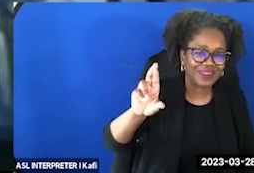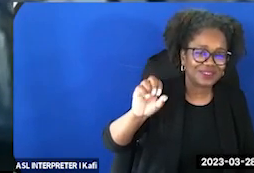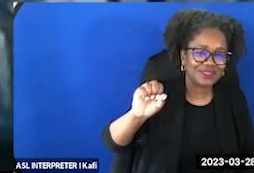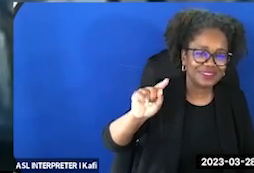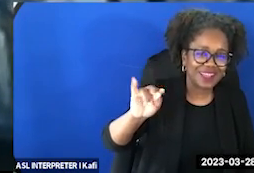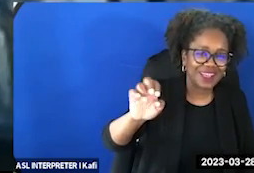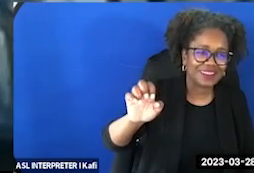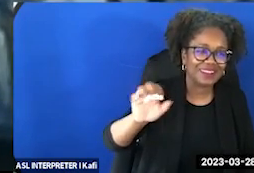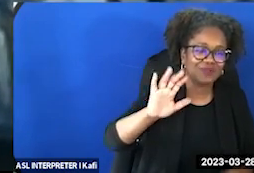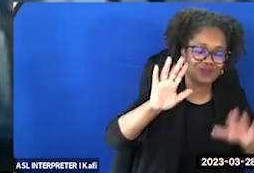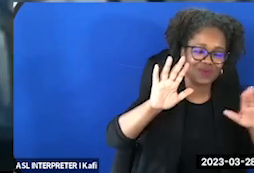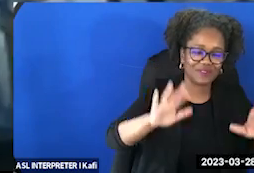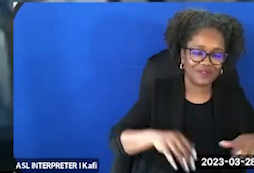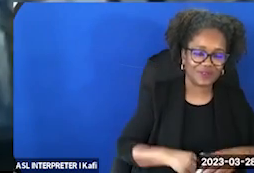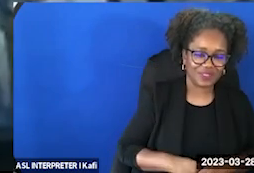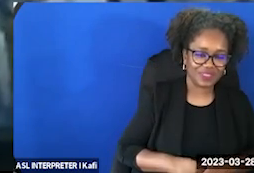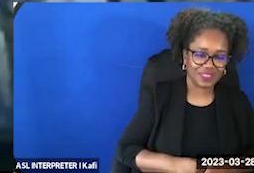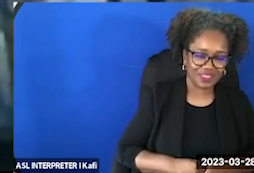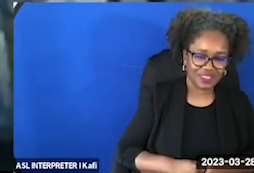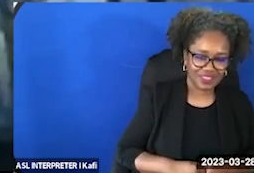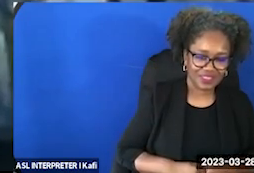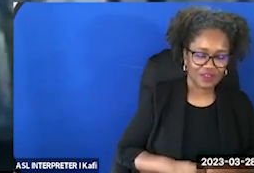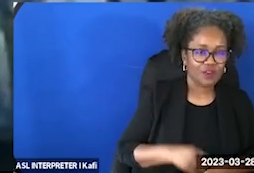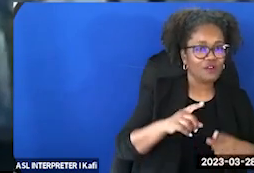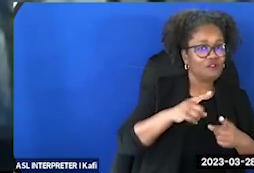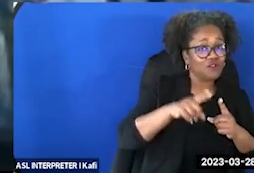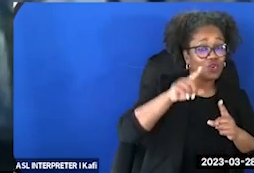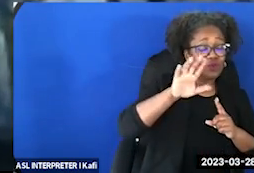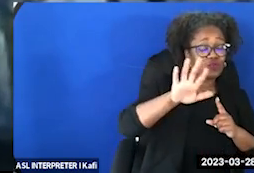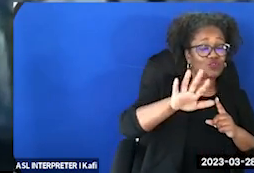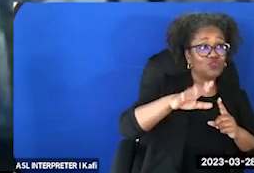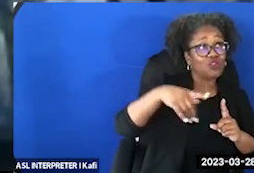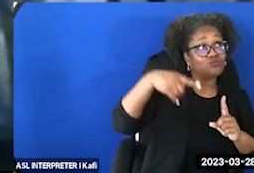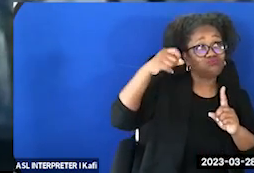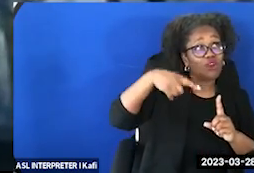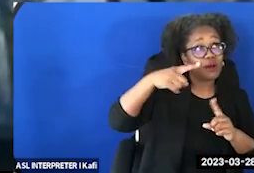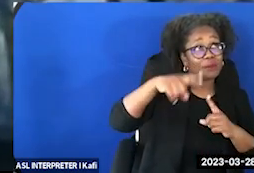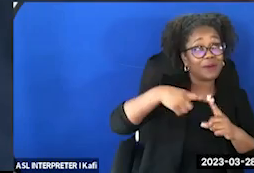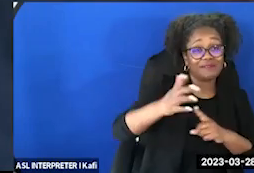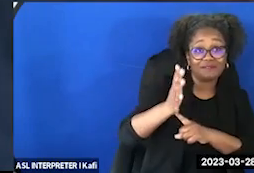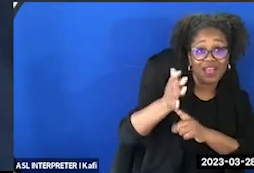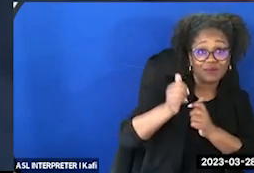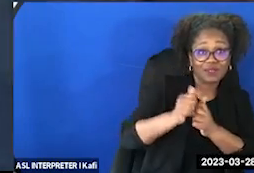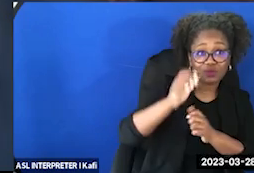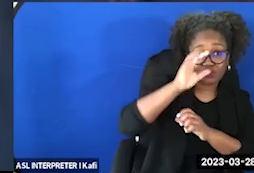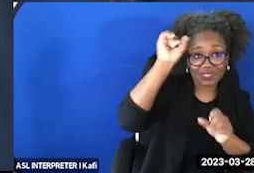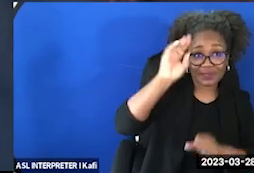Kimberly: for your prompts Kimberly: about President Biden. What would you recommend?